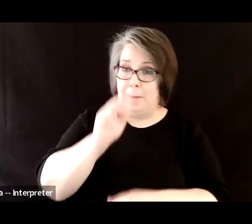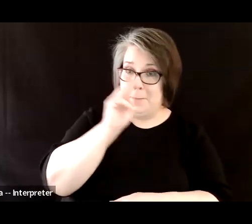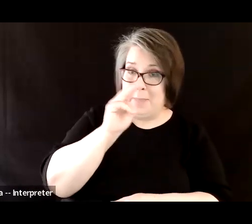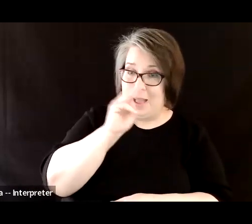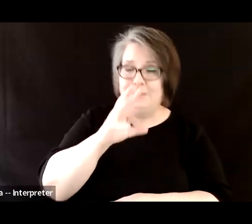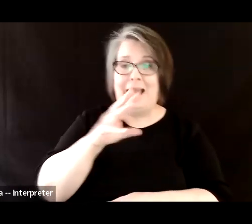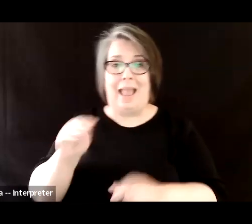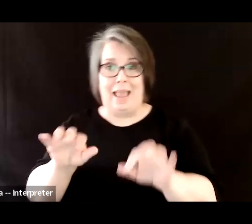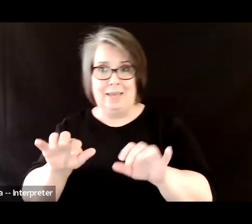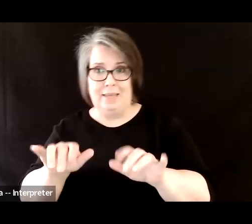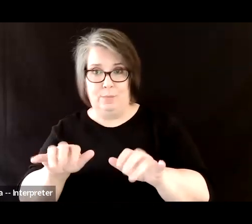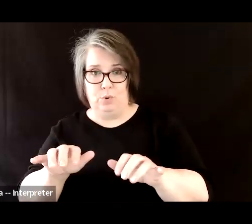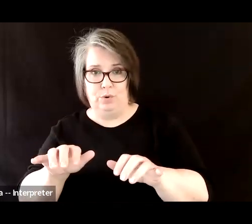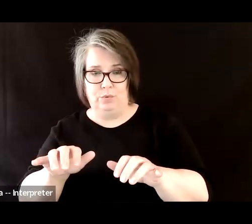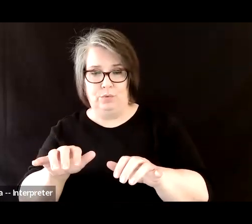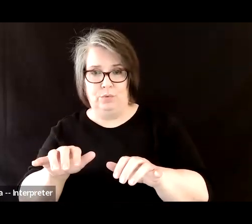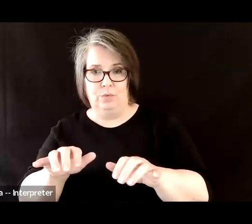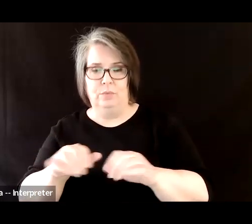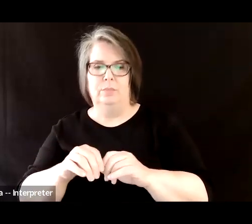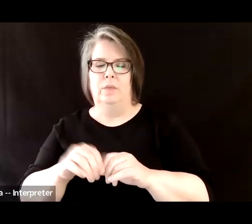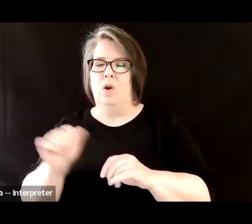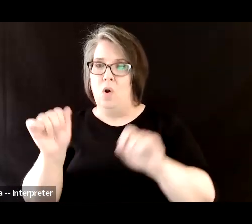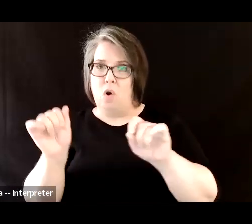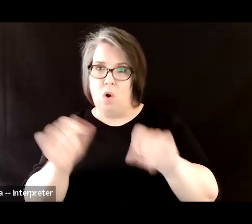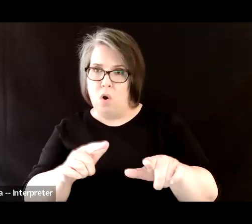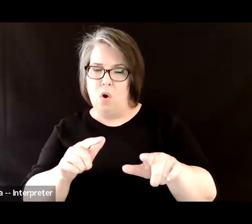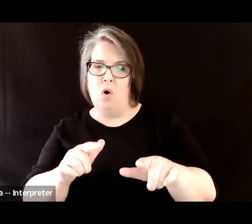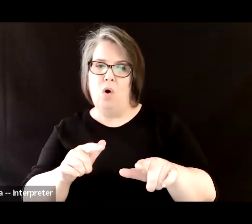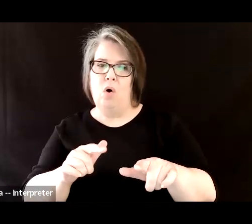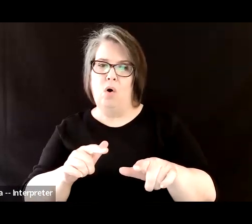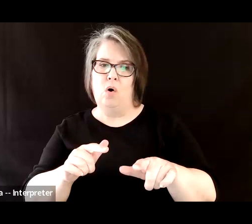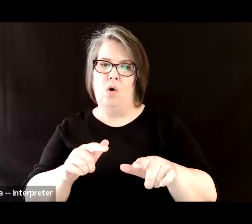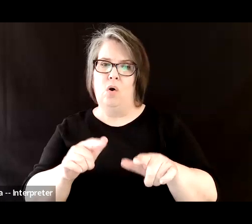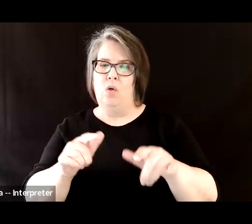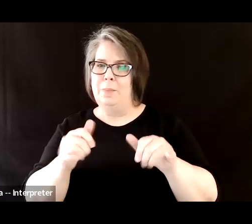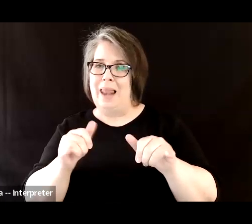navigation. All the player features need to